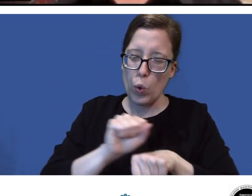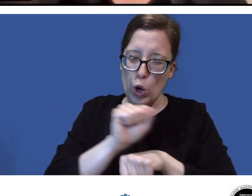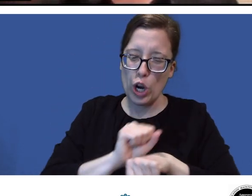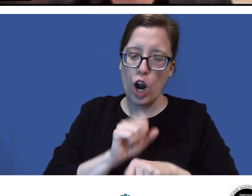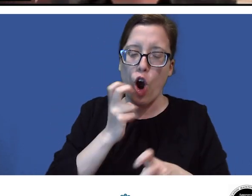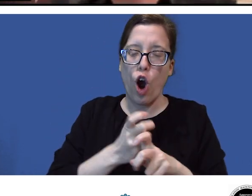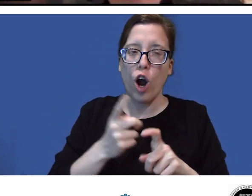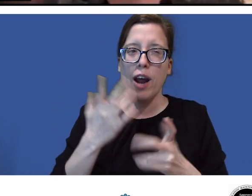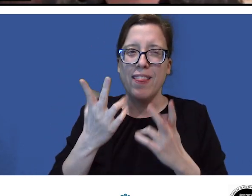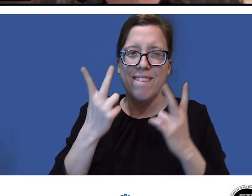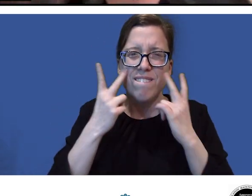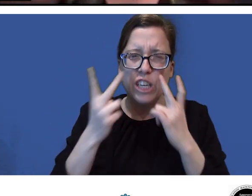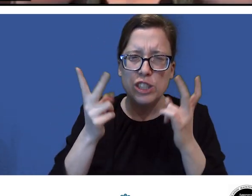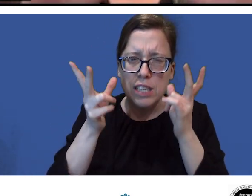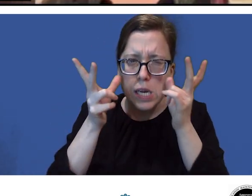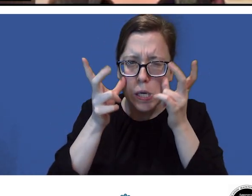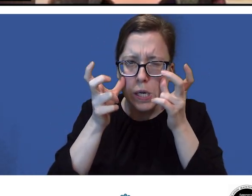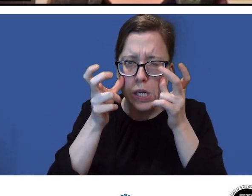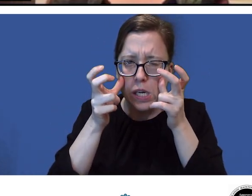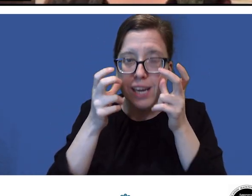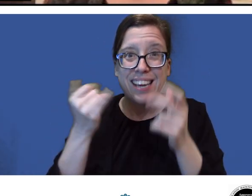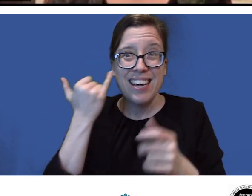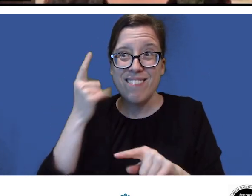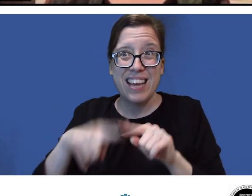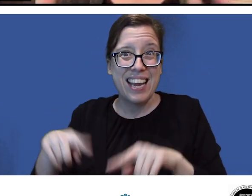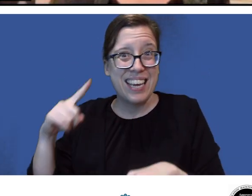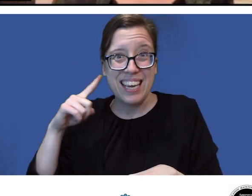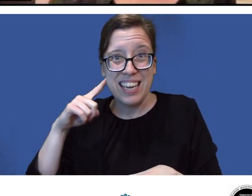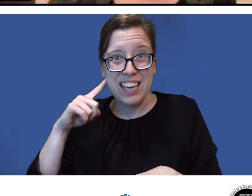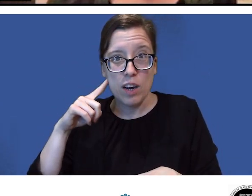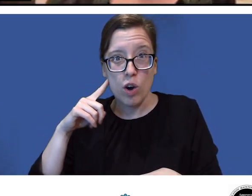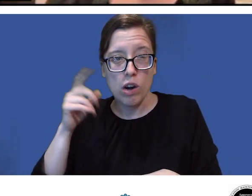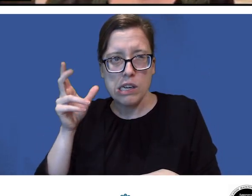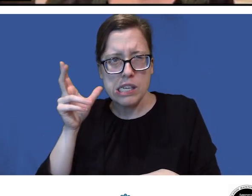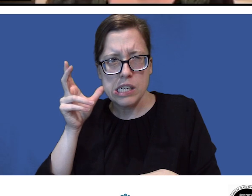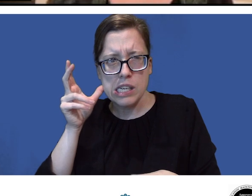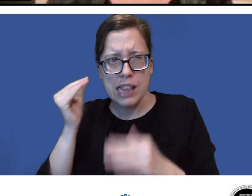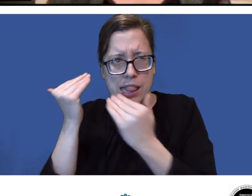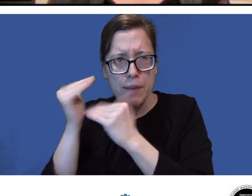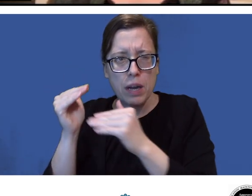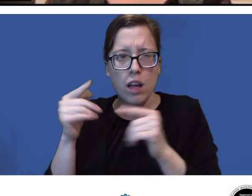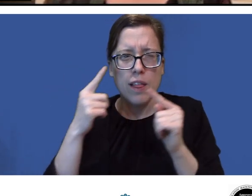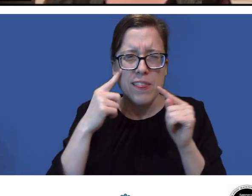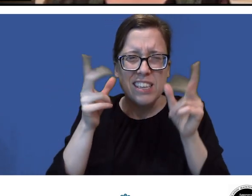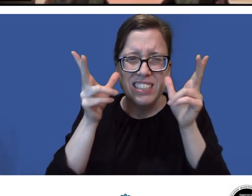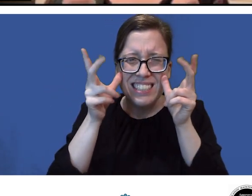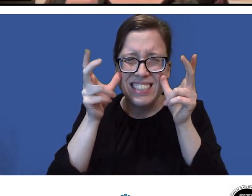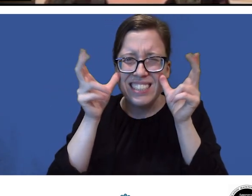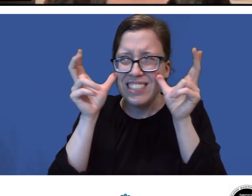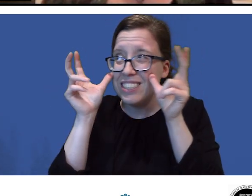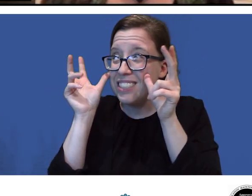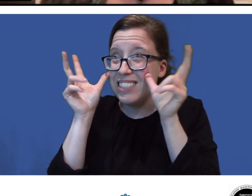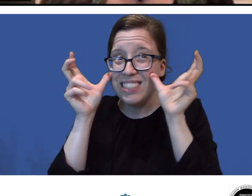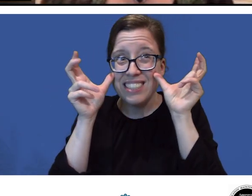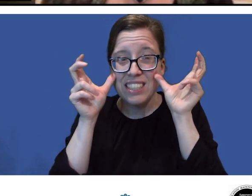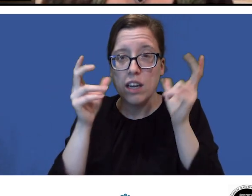they're having to use their vision for everything or 95% of everything and that's tiring.